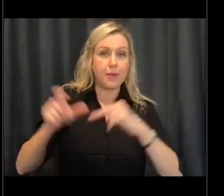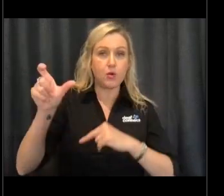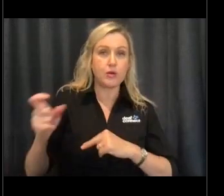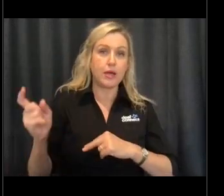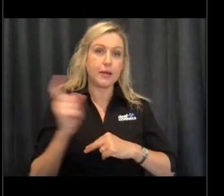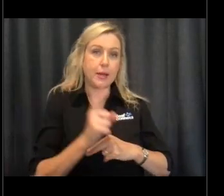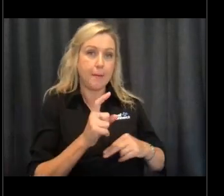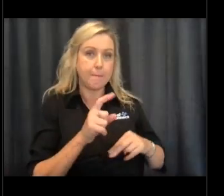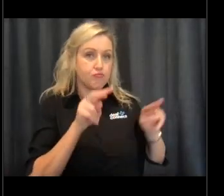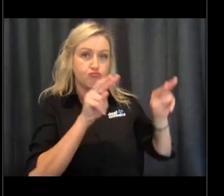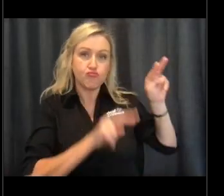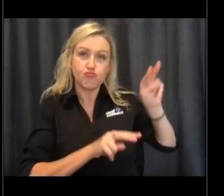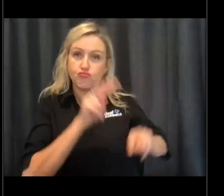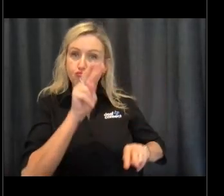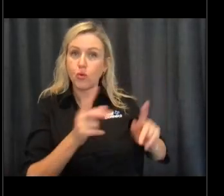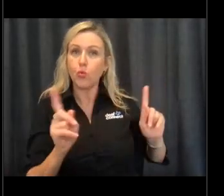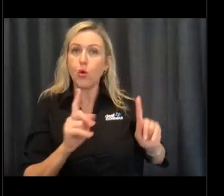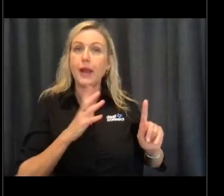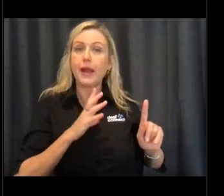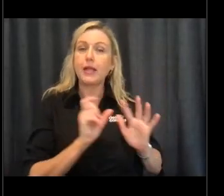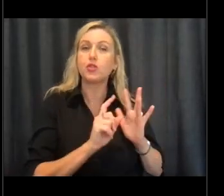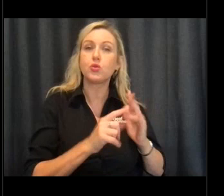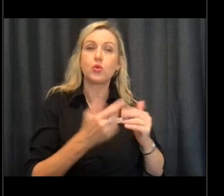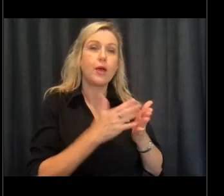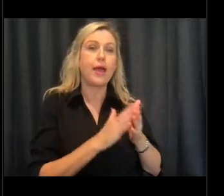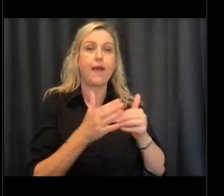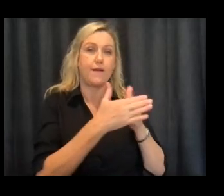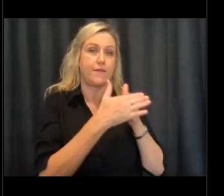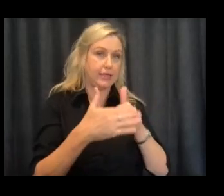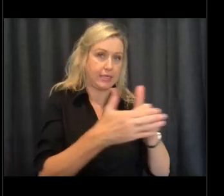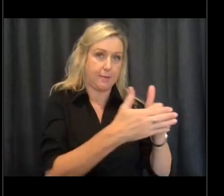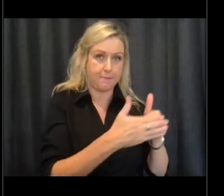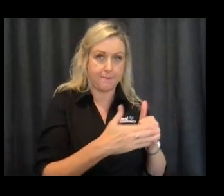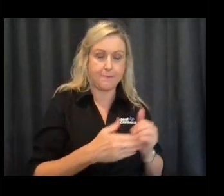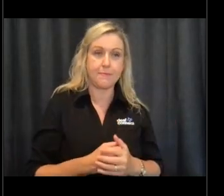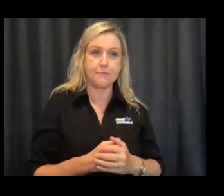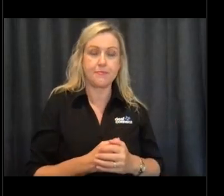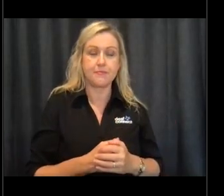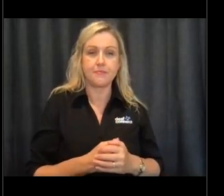builder to do the fixing, what sometimes happens is either the insurer will say, we're going